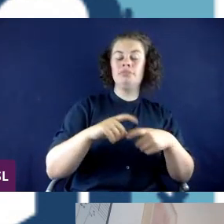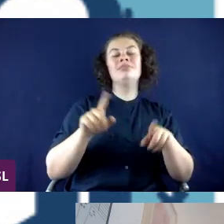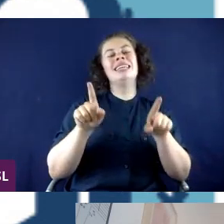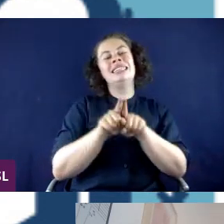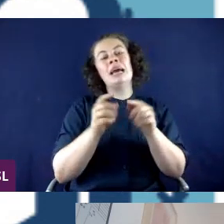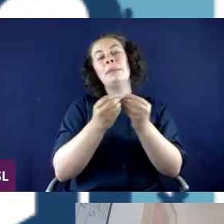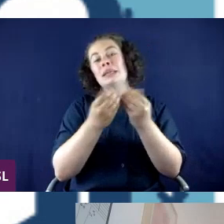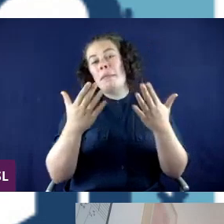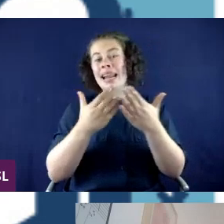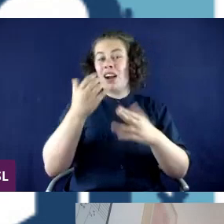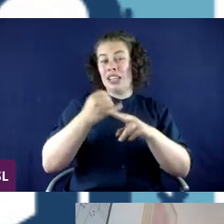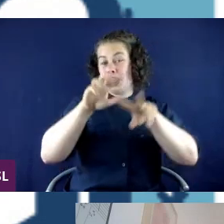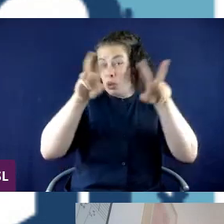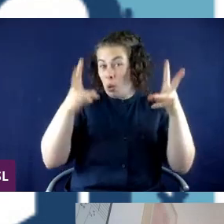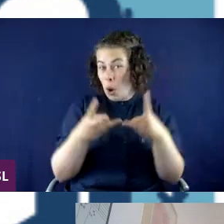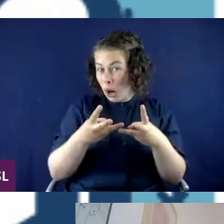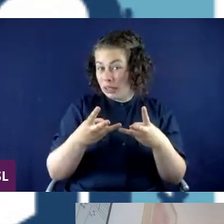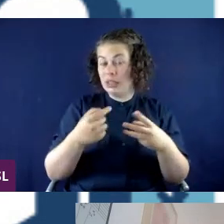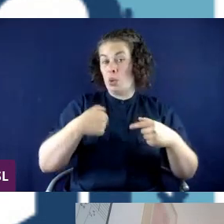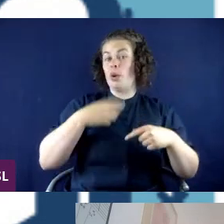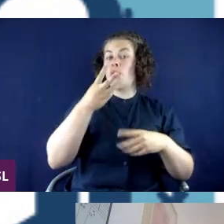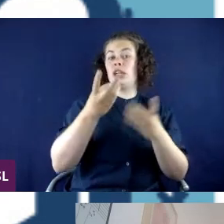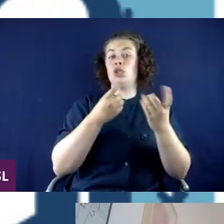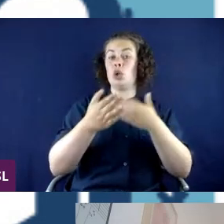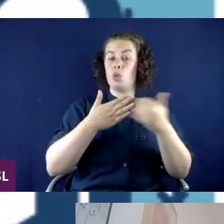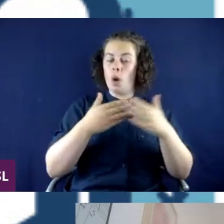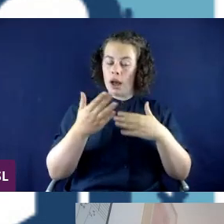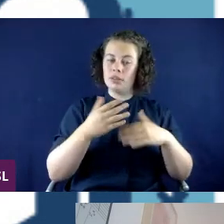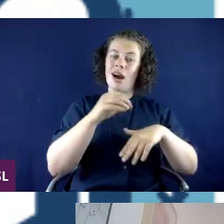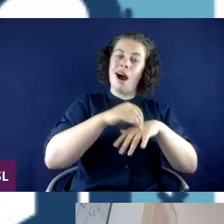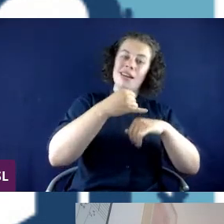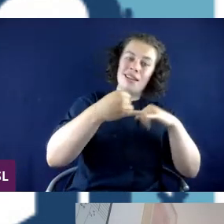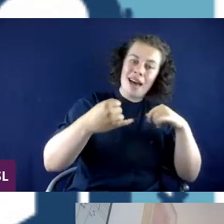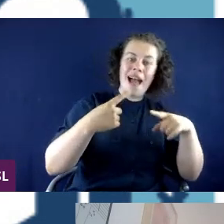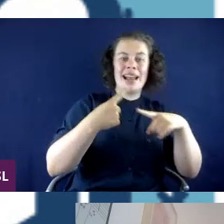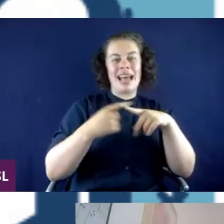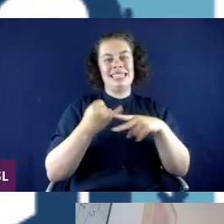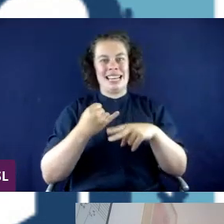Galway, and to consider our masters and Ph.D. Programs, and next year, we will be doing